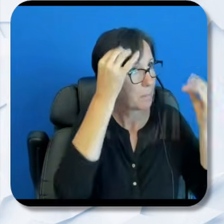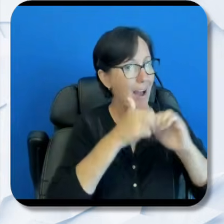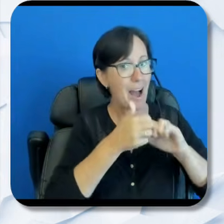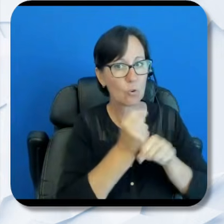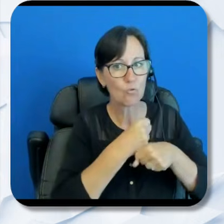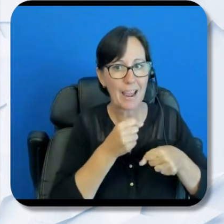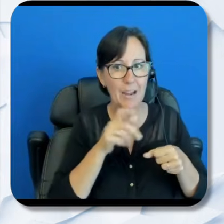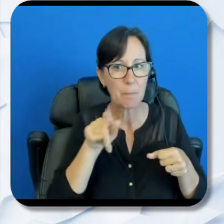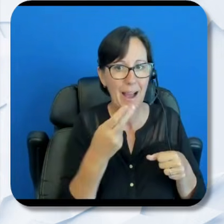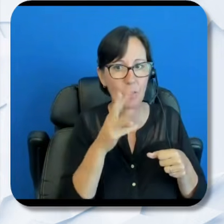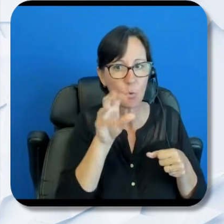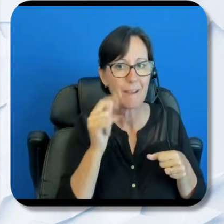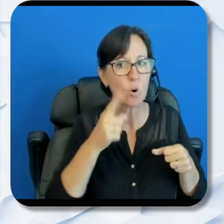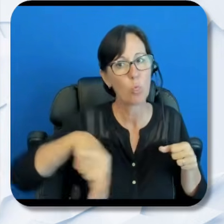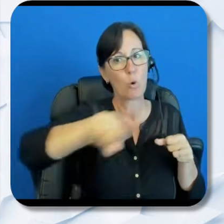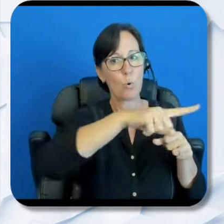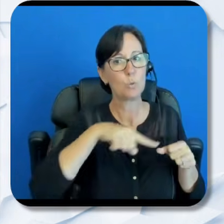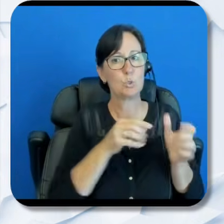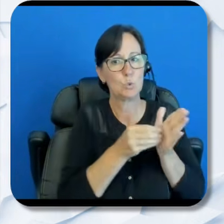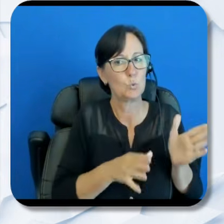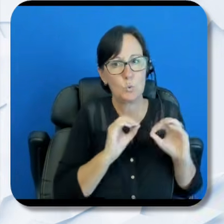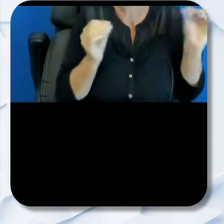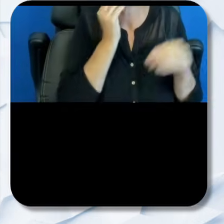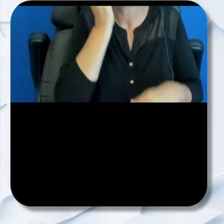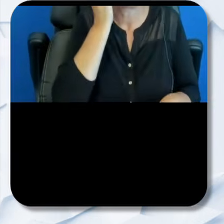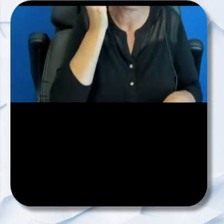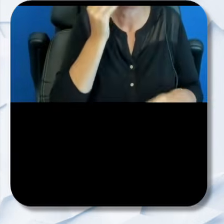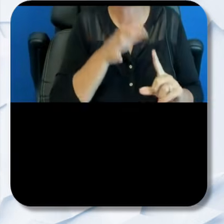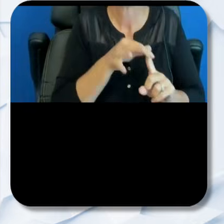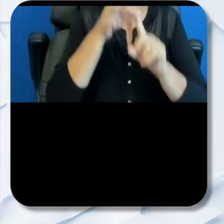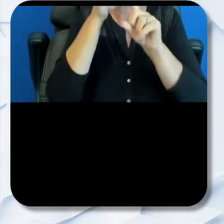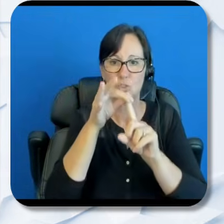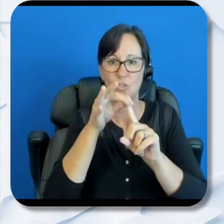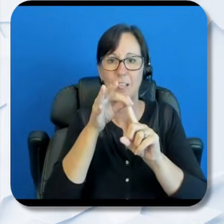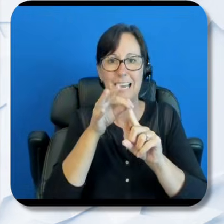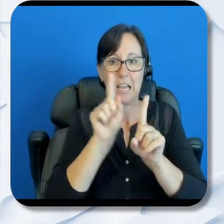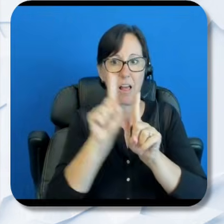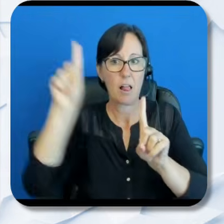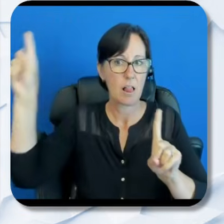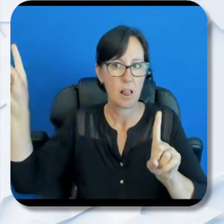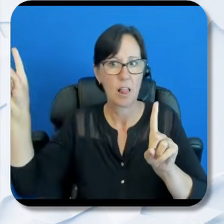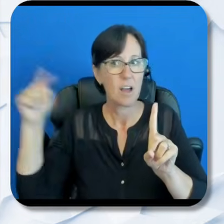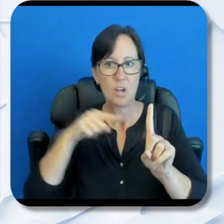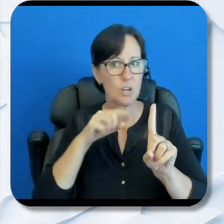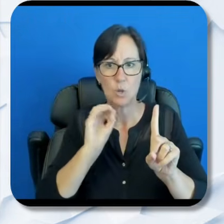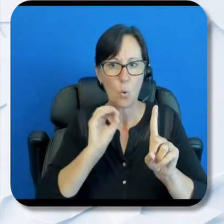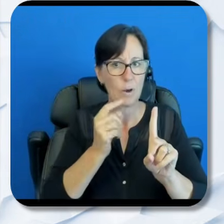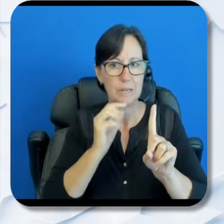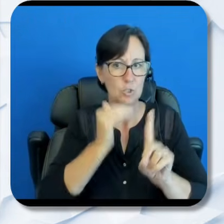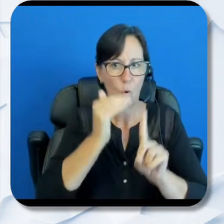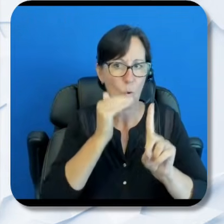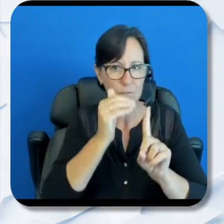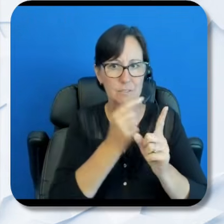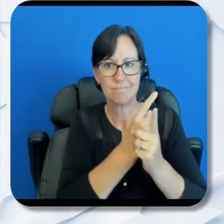our unhoused students, particularly those who are unaccompanied, to find success this school year.